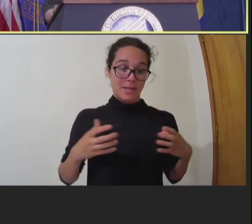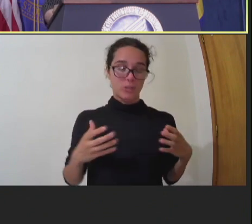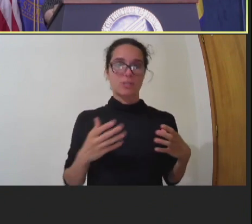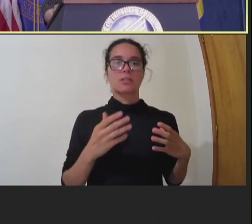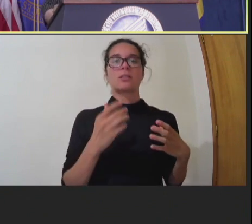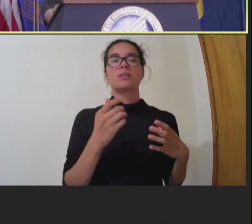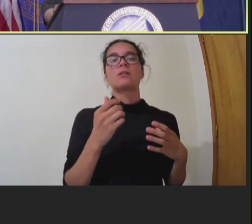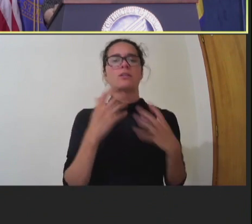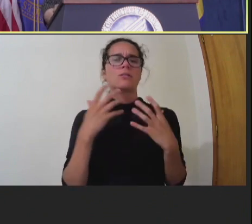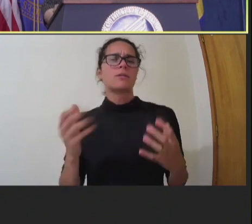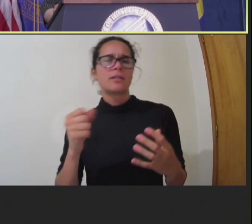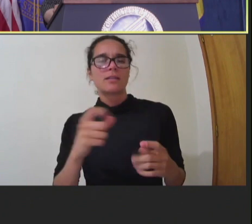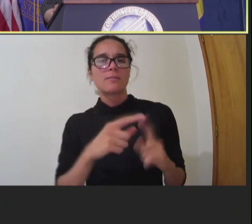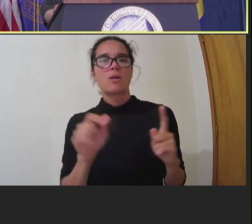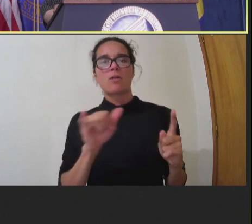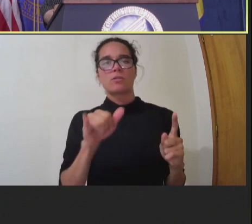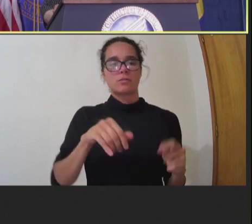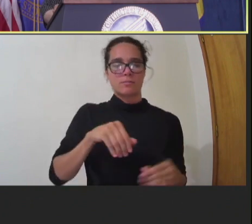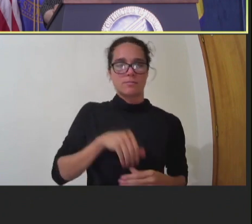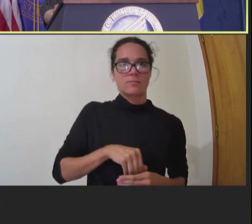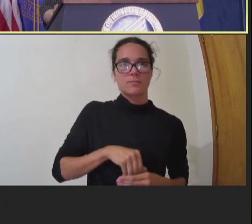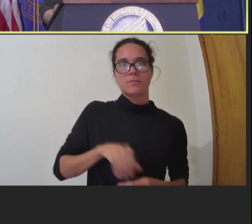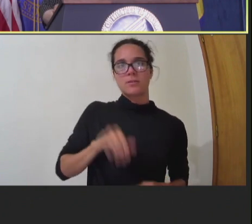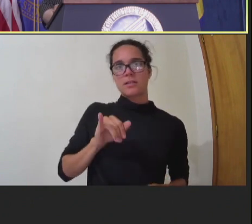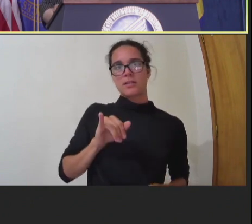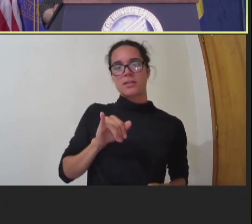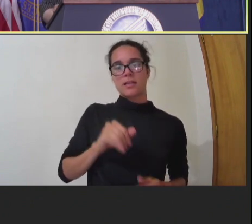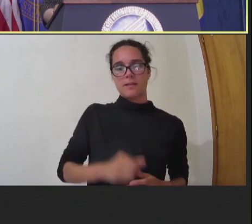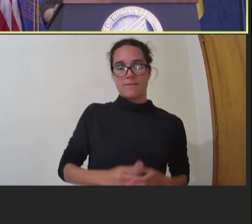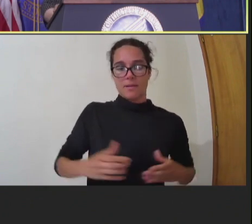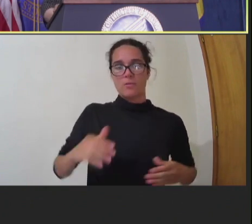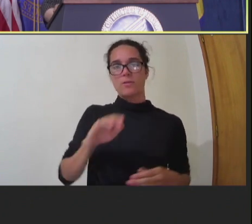scenario that you could possibly imagine this working in. Those folks can benefit